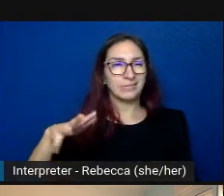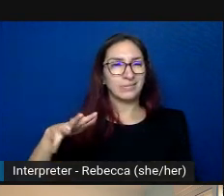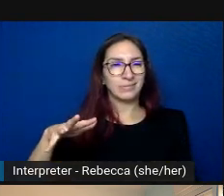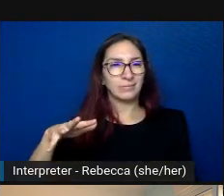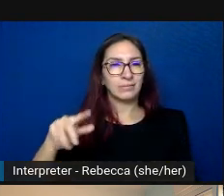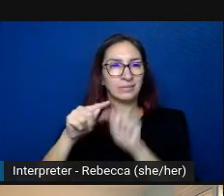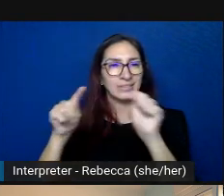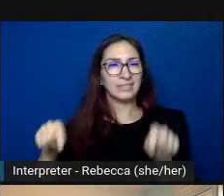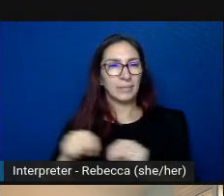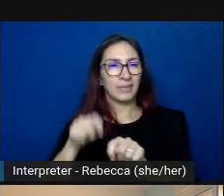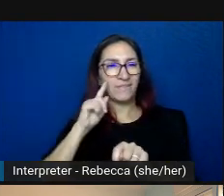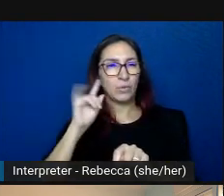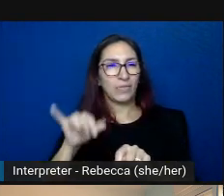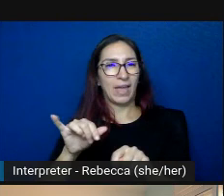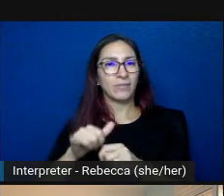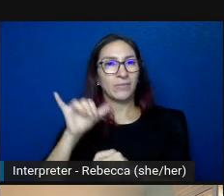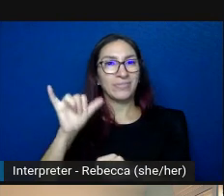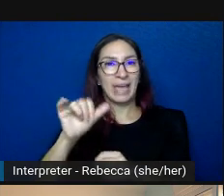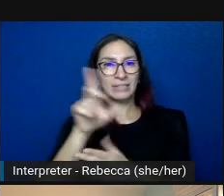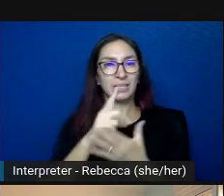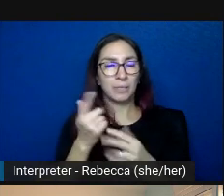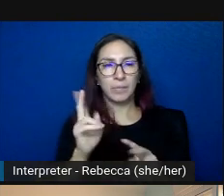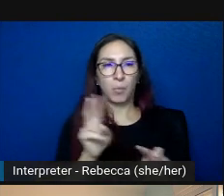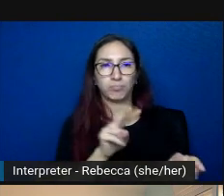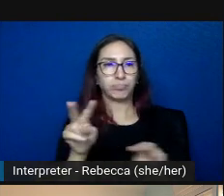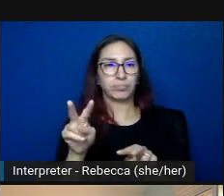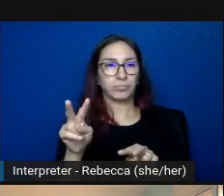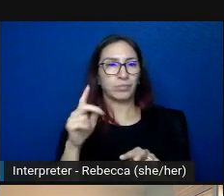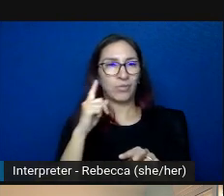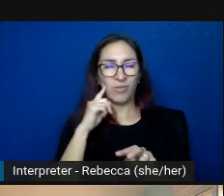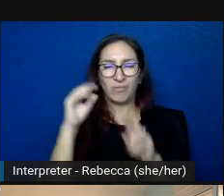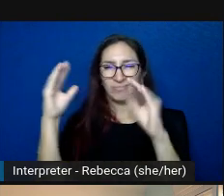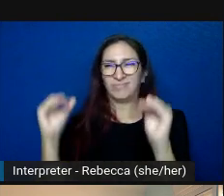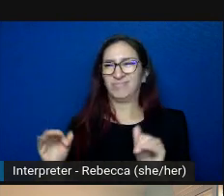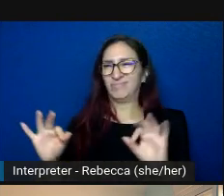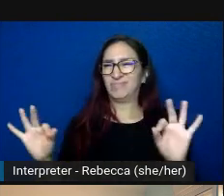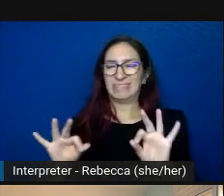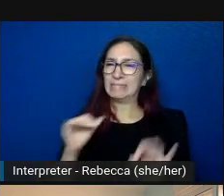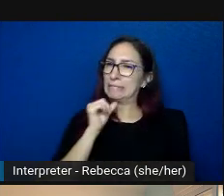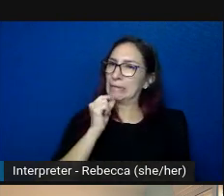that made some people thought it was not a serious proposal.